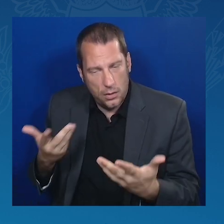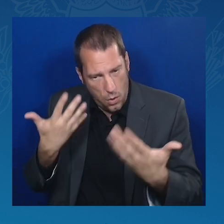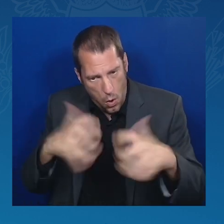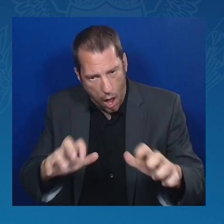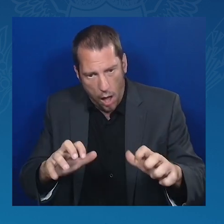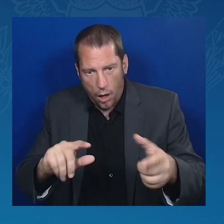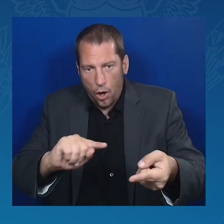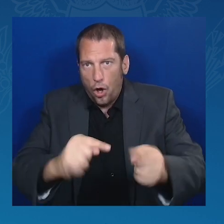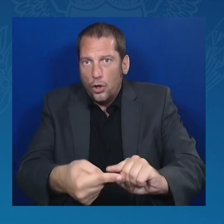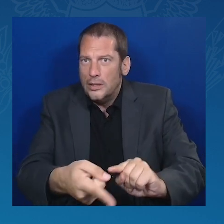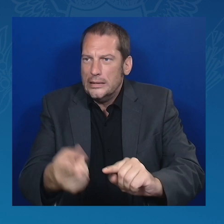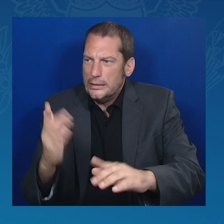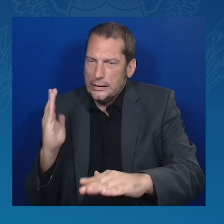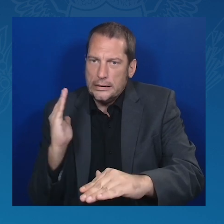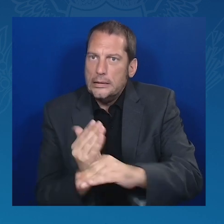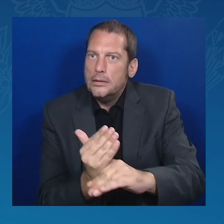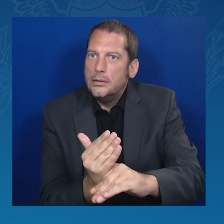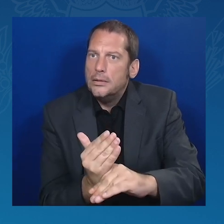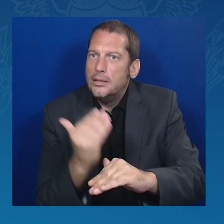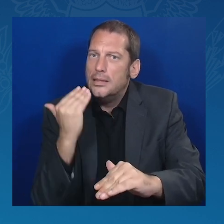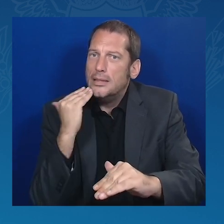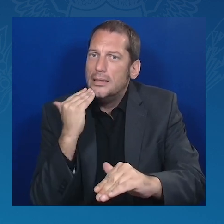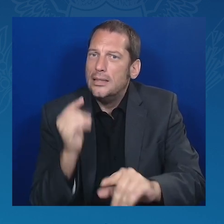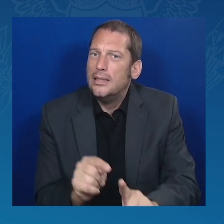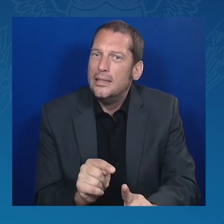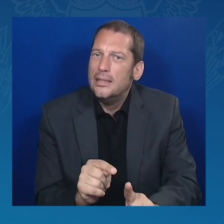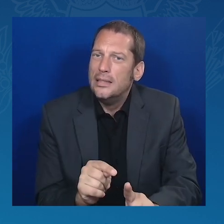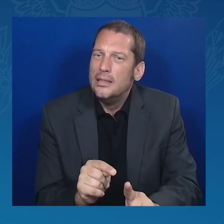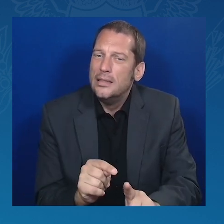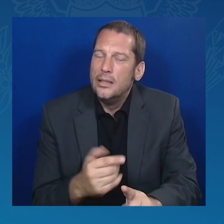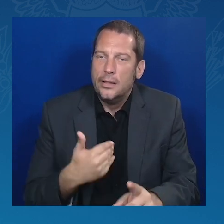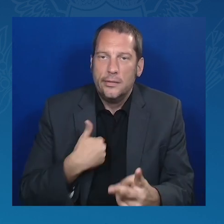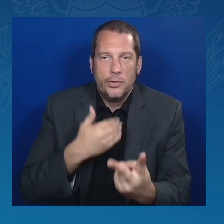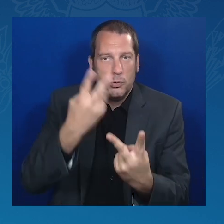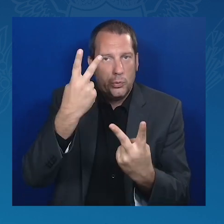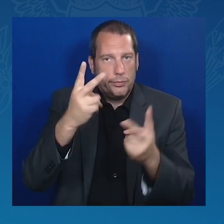One, it is about the fact that our highest court